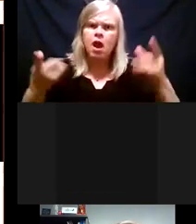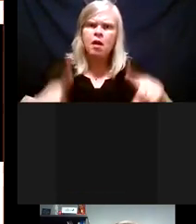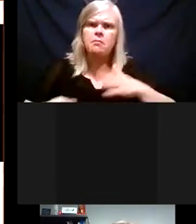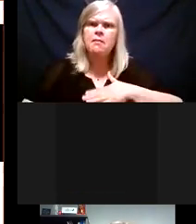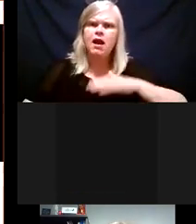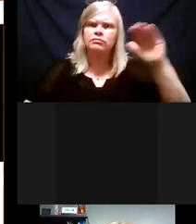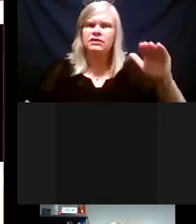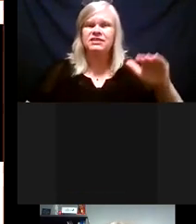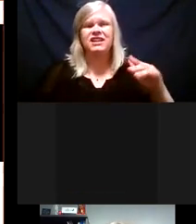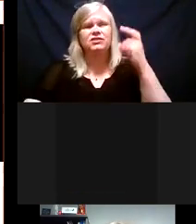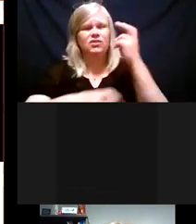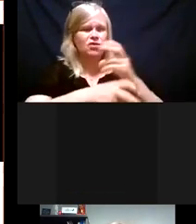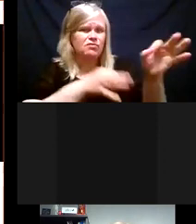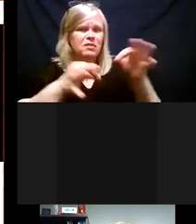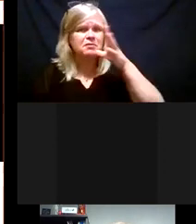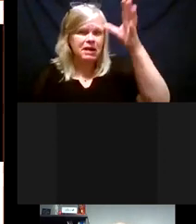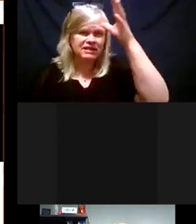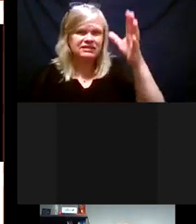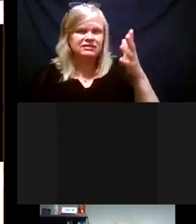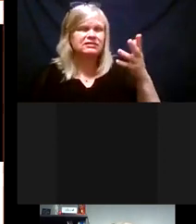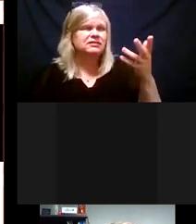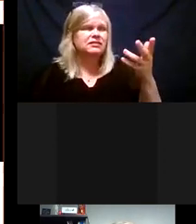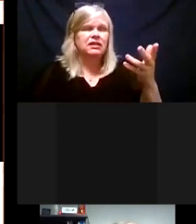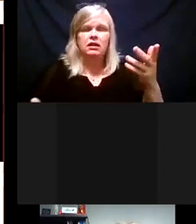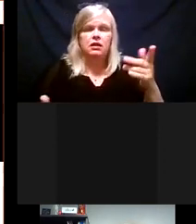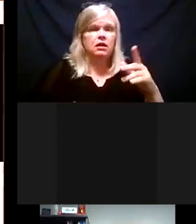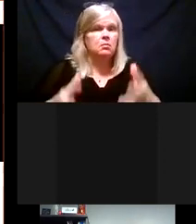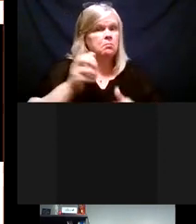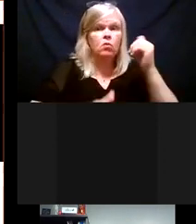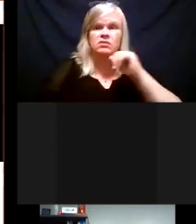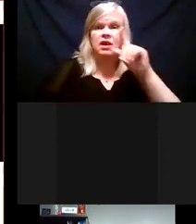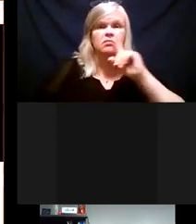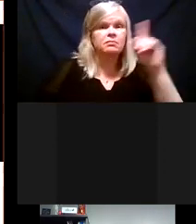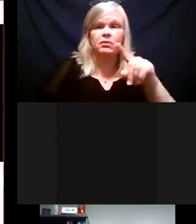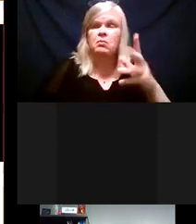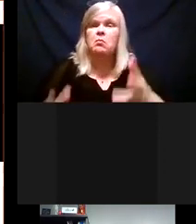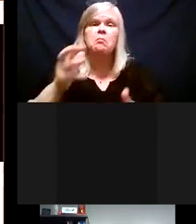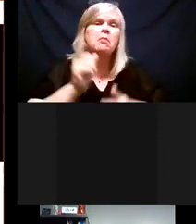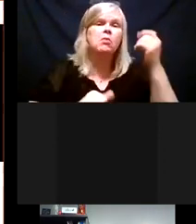TO PARENTS THAT NOT ONLY ARE MOST OF THESE NOT REPORTED, BUT IT'S A HIGH LIKELIHOOD NOBODY IS GOING TO JAIL FOR THIS.